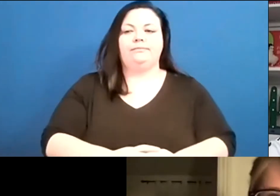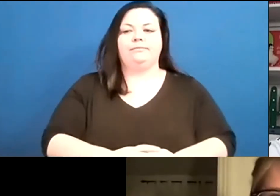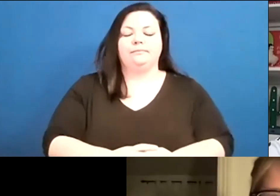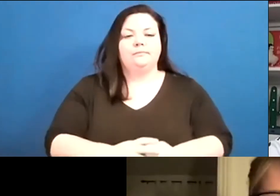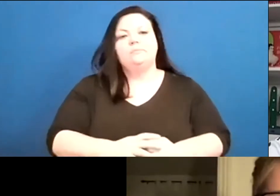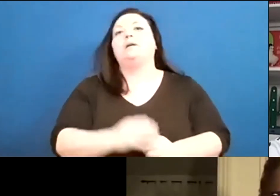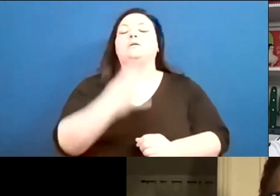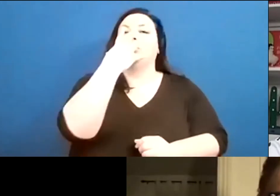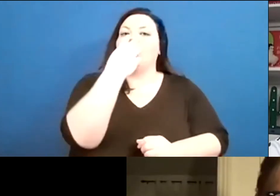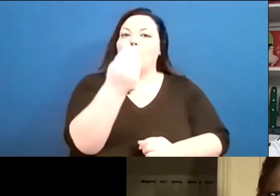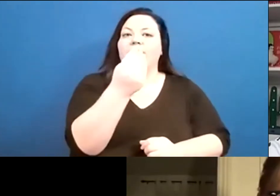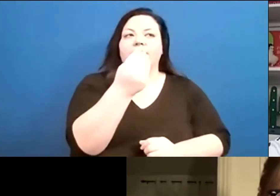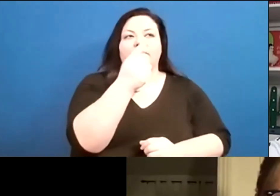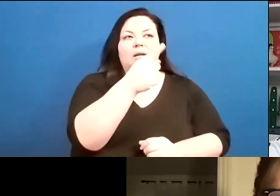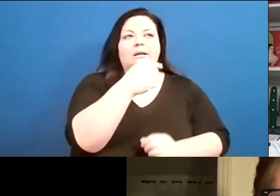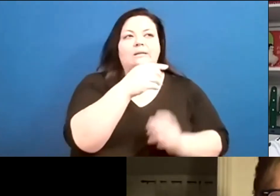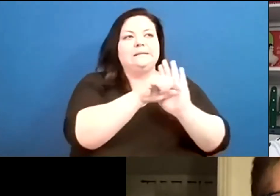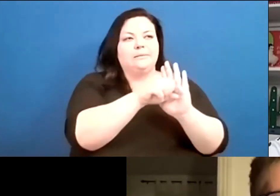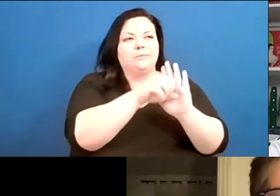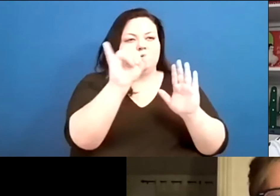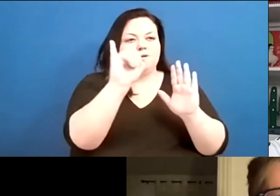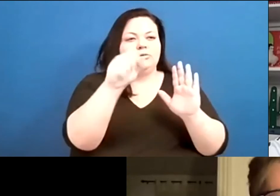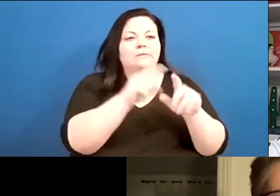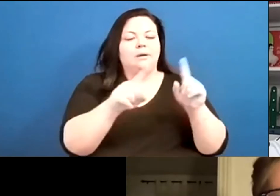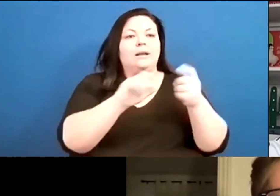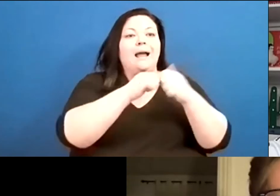like a fairytale symbol of course but also like the way that that poem is told,